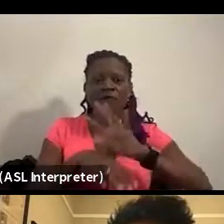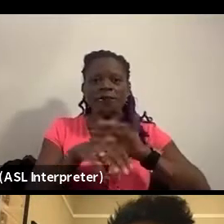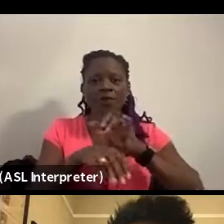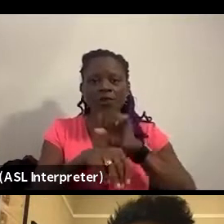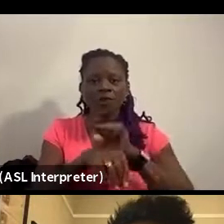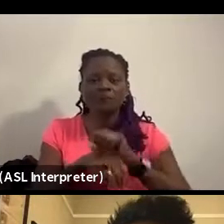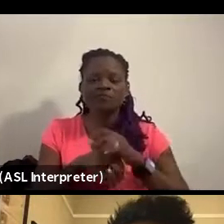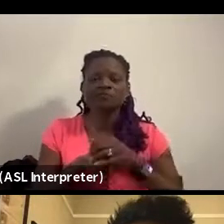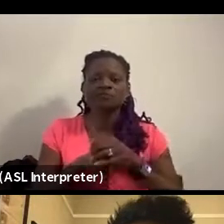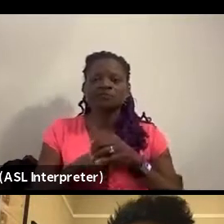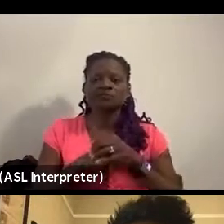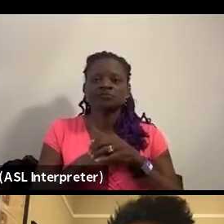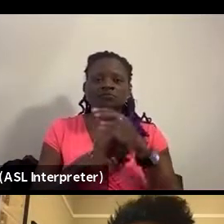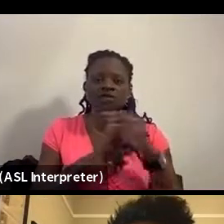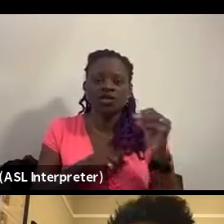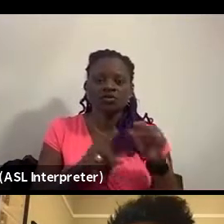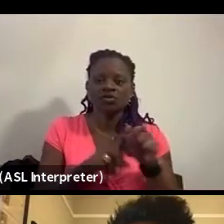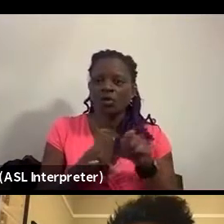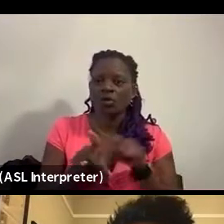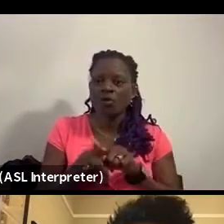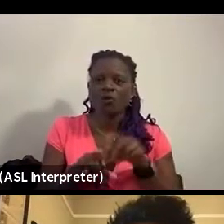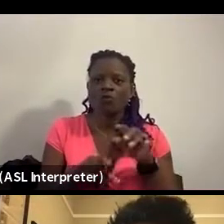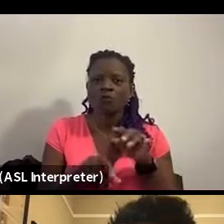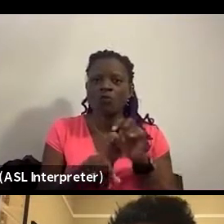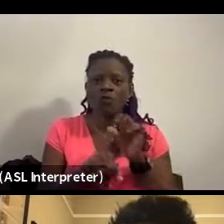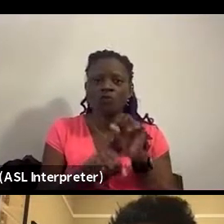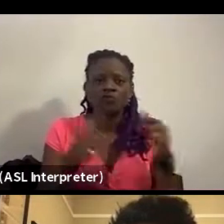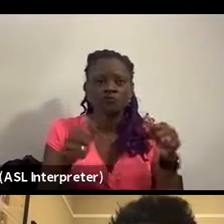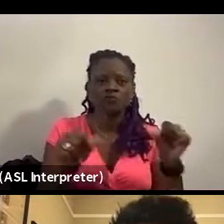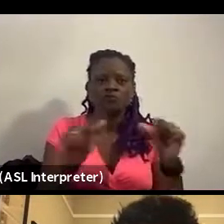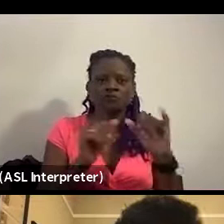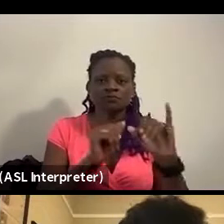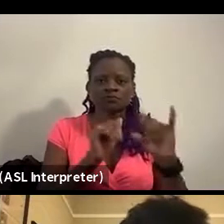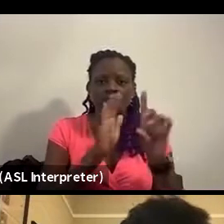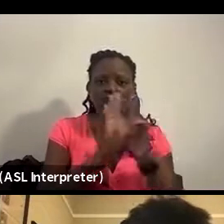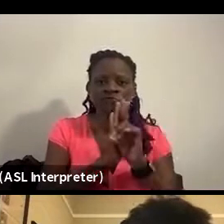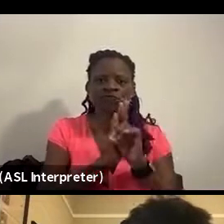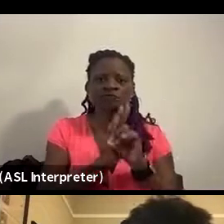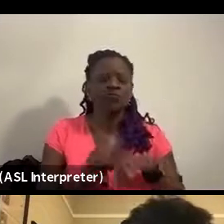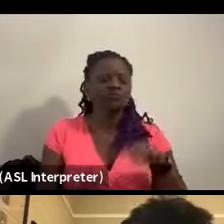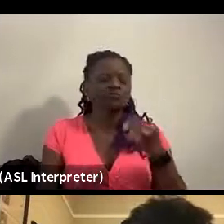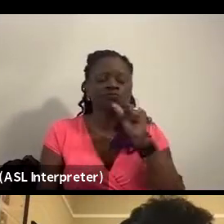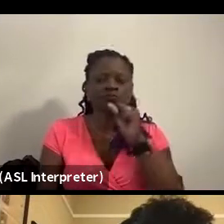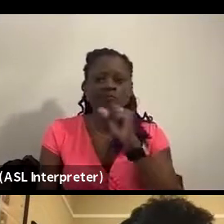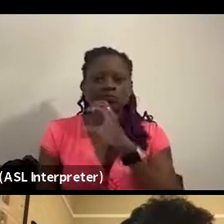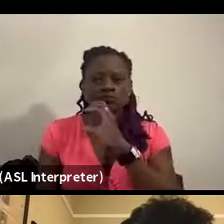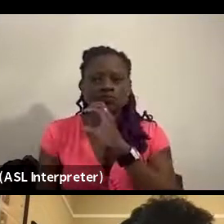And we're also working to identify homebound seniors and disabled folks and